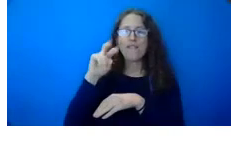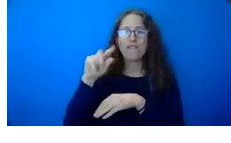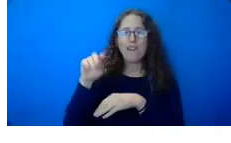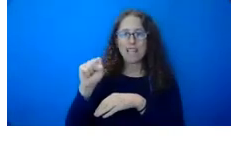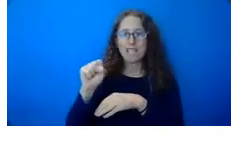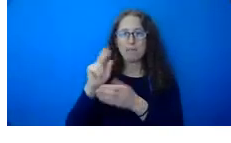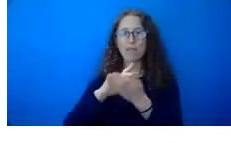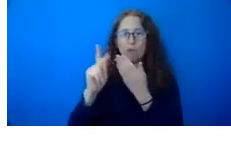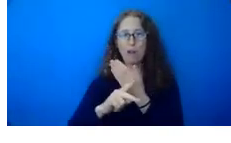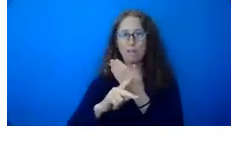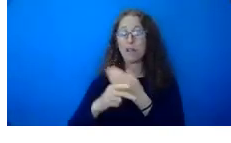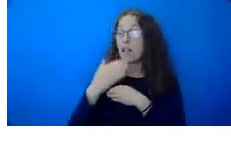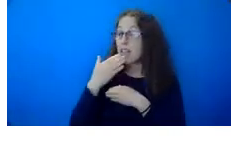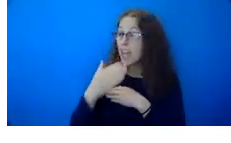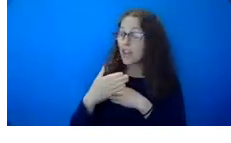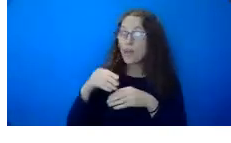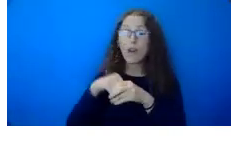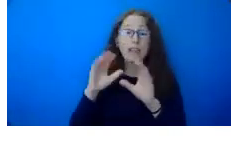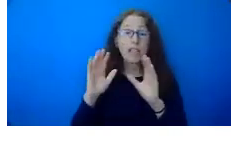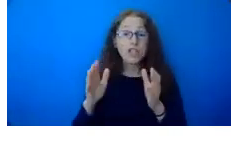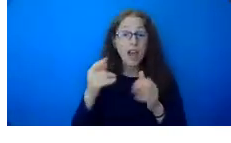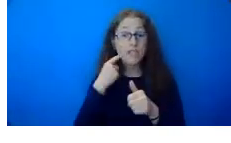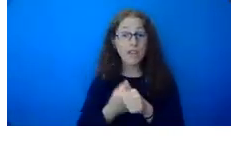IS WILL BOOTH. I AM FROM NORTHERN BRITISH COLOMBIA AND